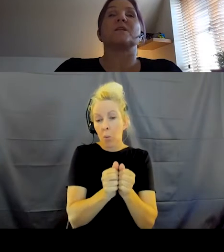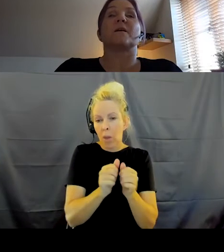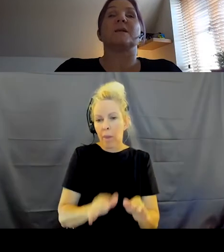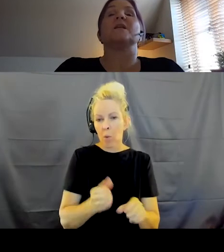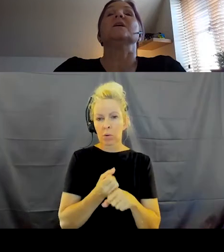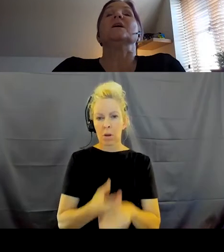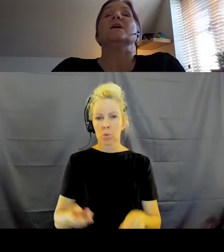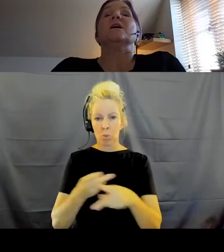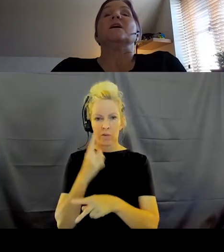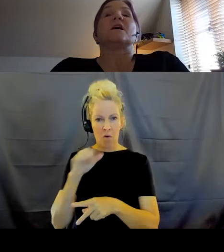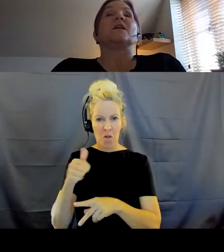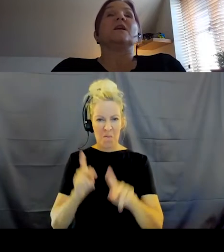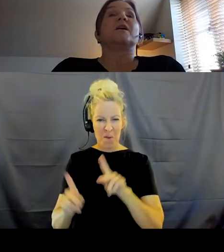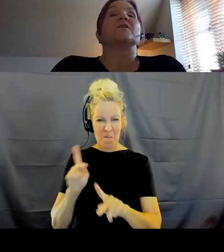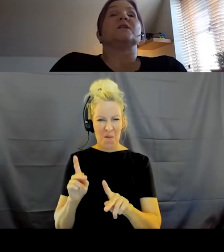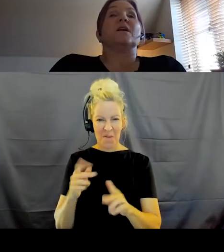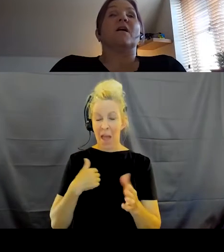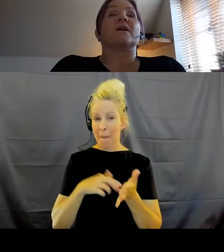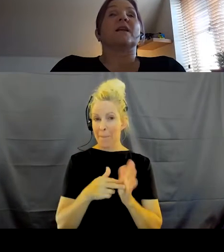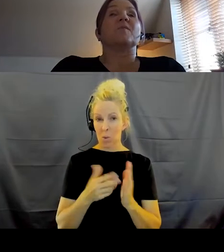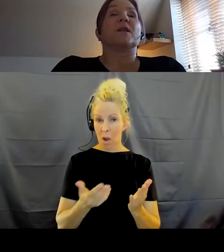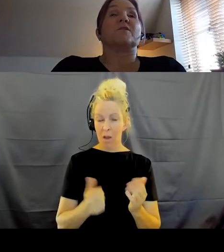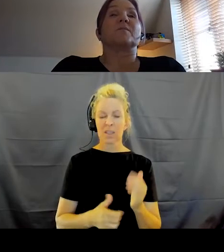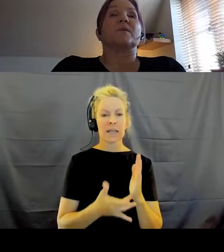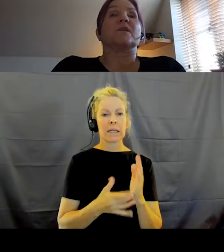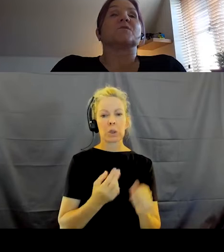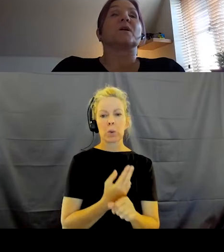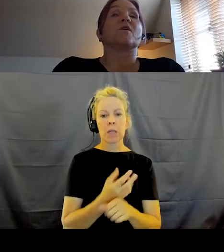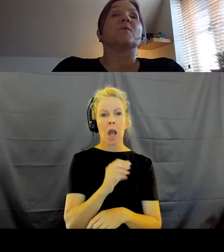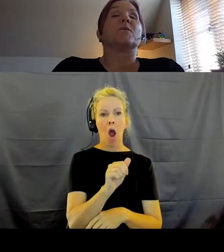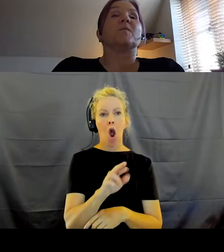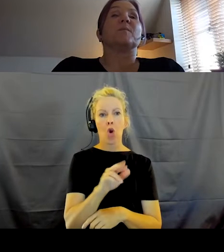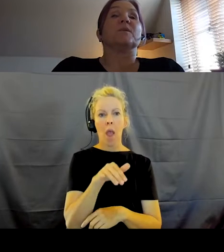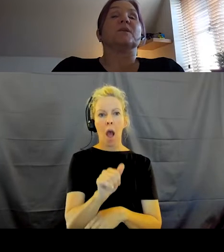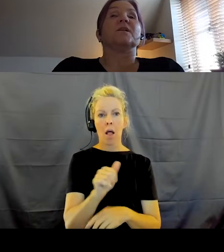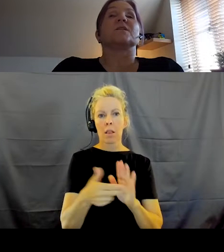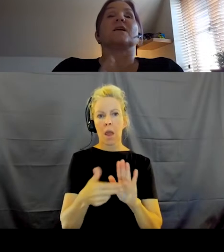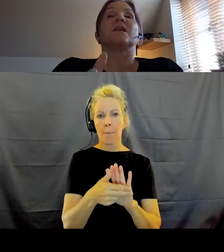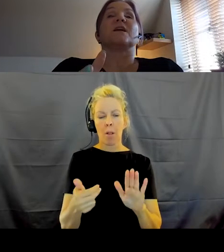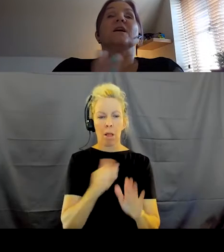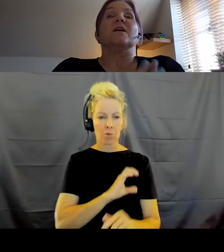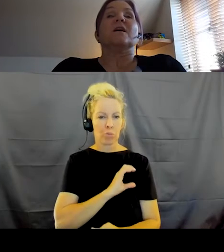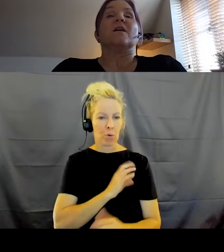which I mean at technique using the aria label attribute. That's one way people do this, I will